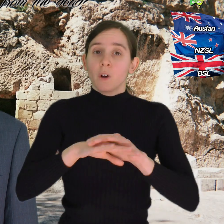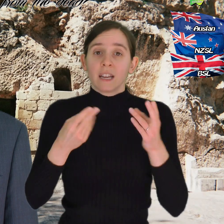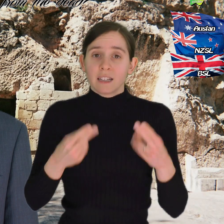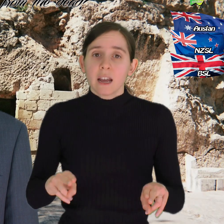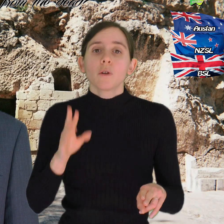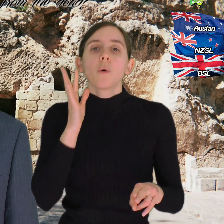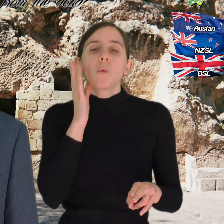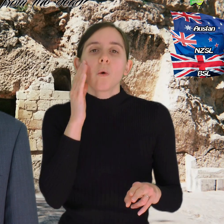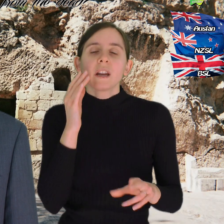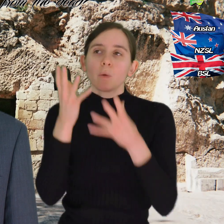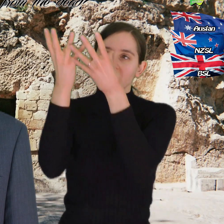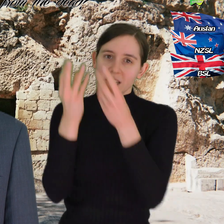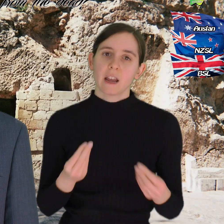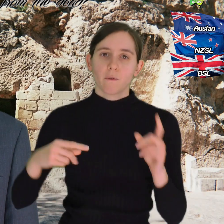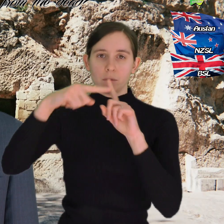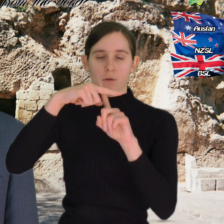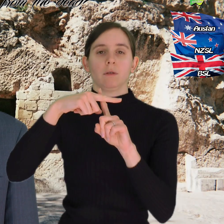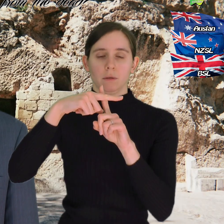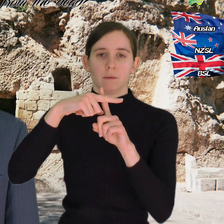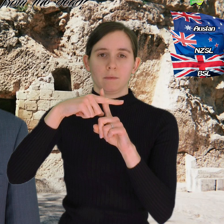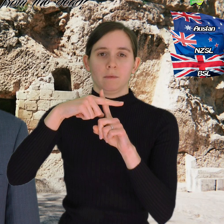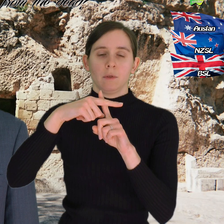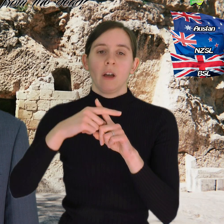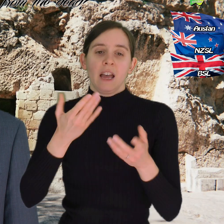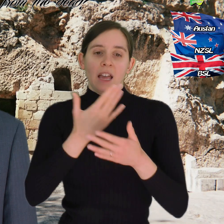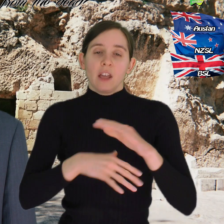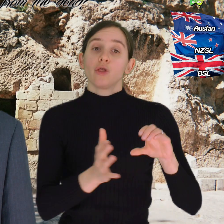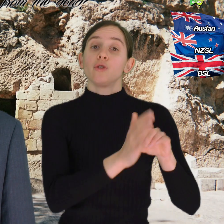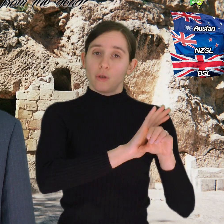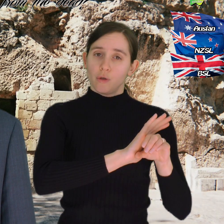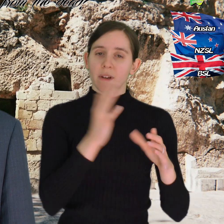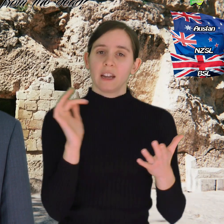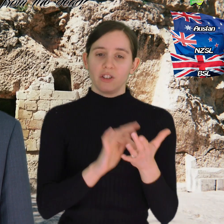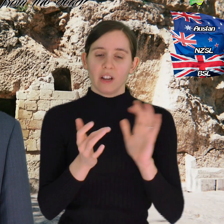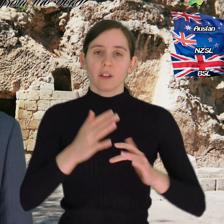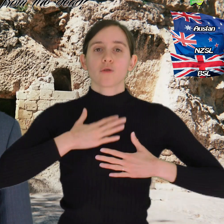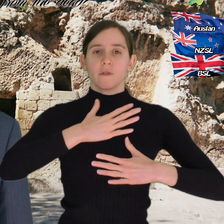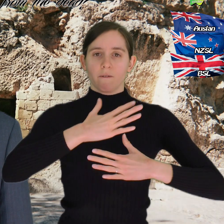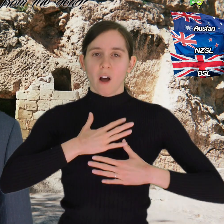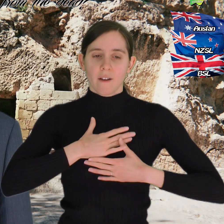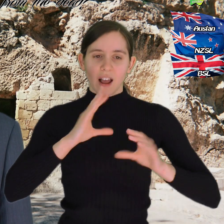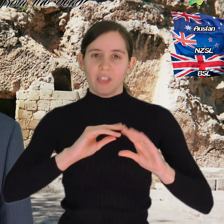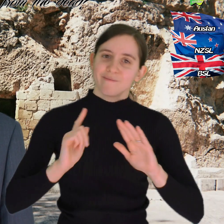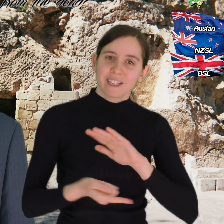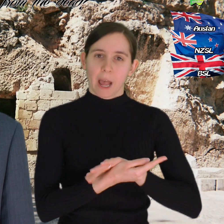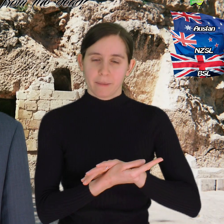when He was removed from the cross. Once in the tomb Jesus revived and escaped,